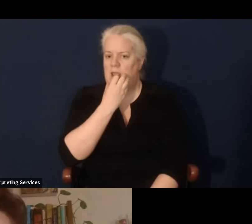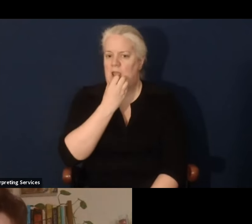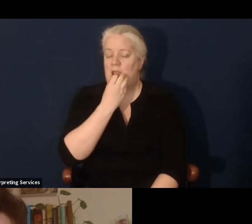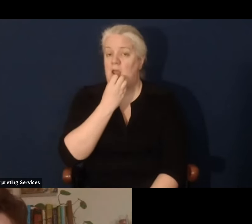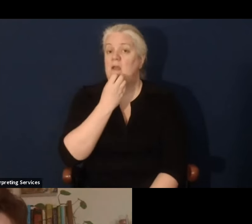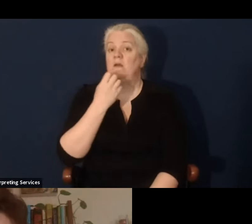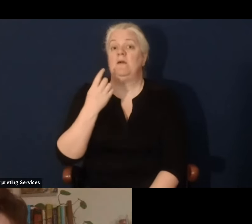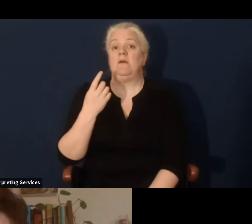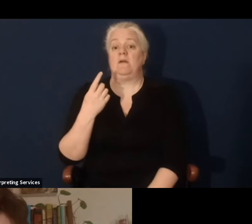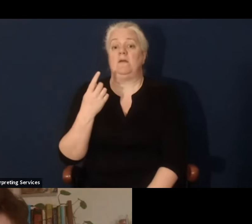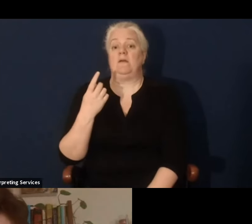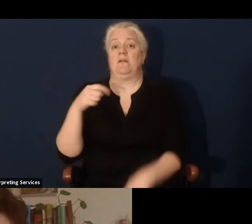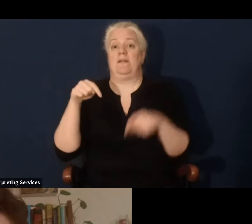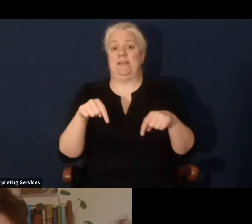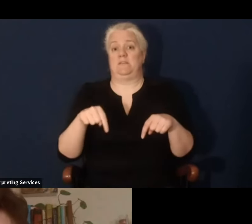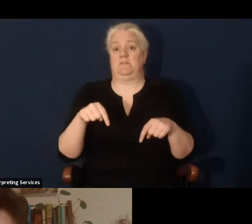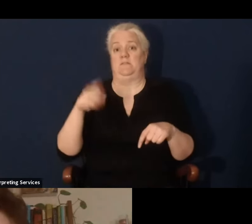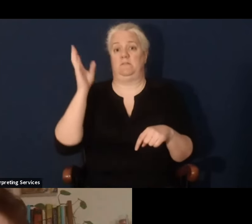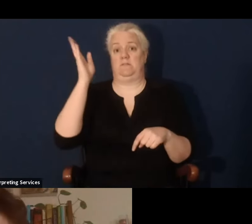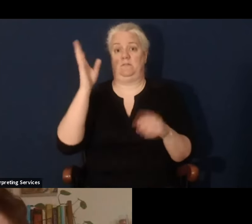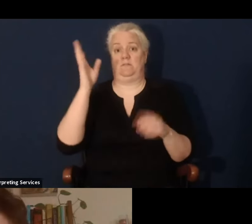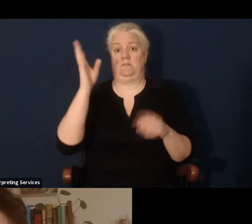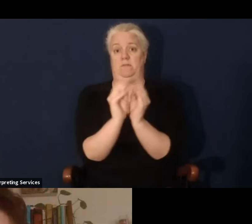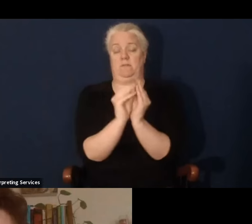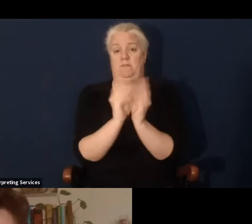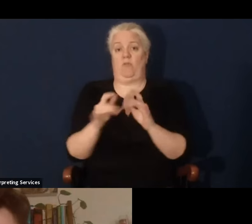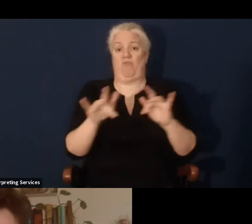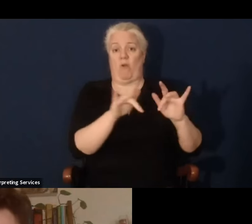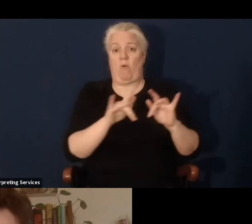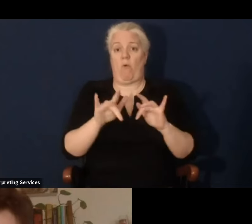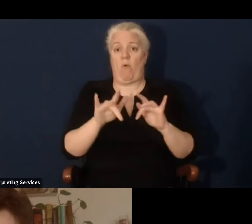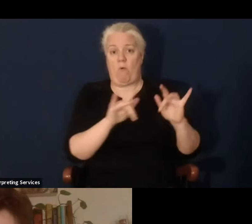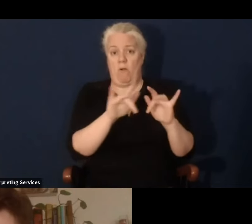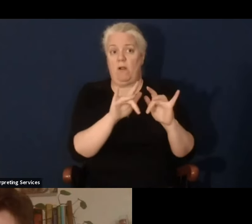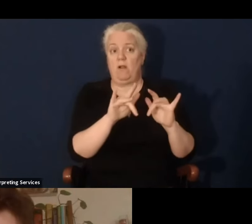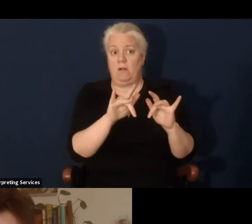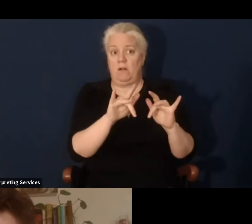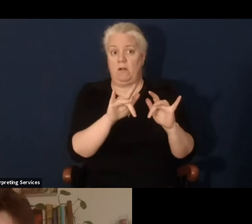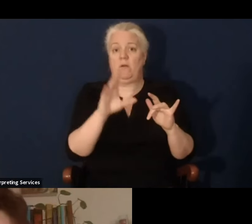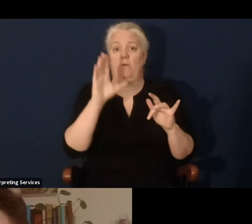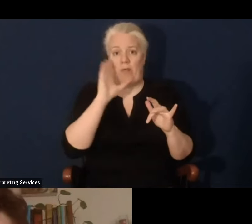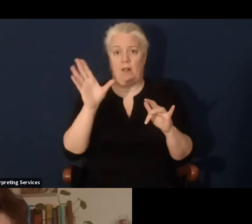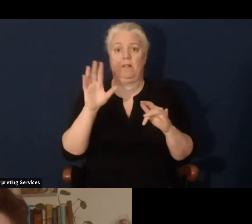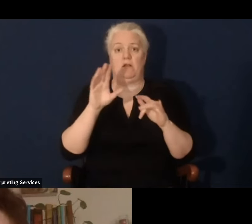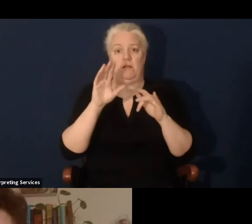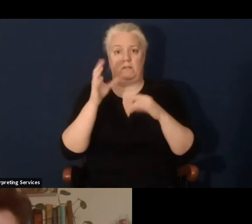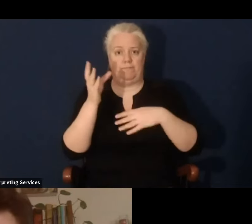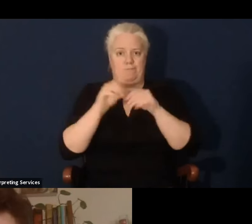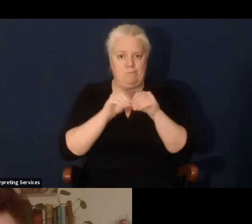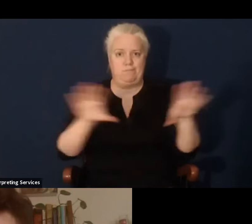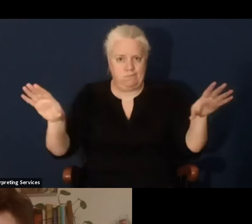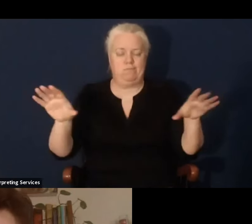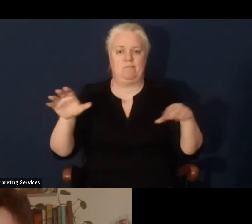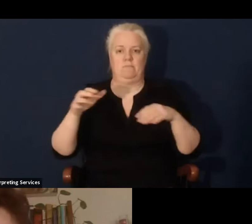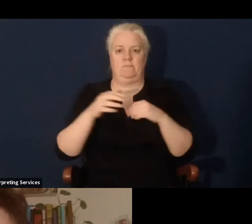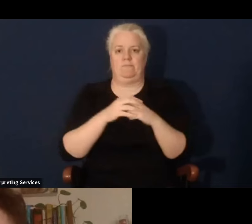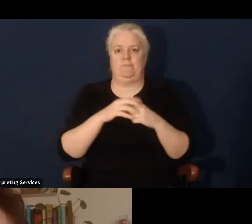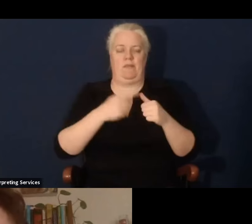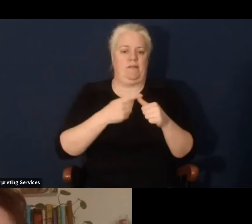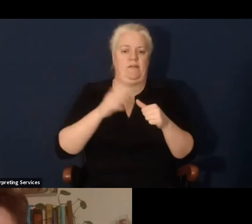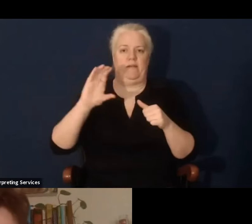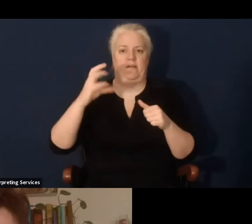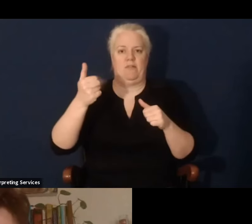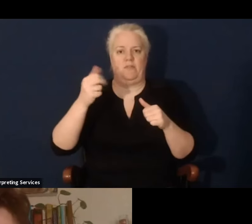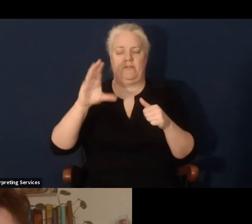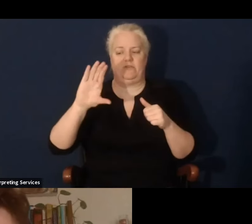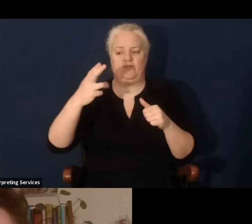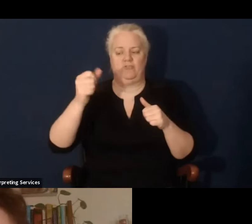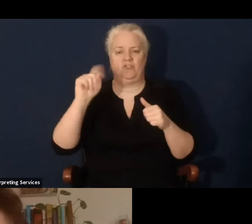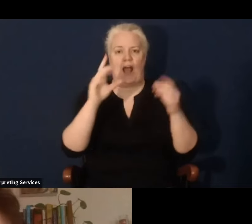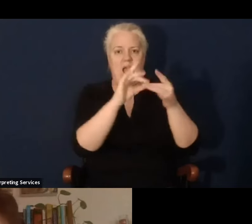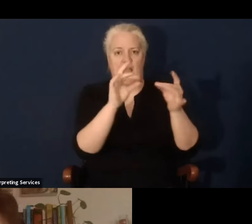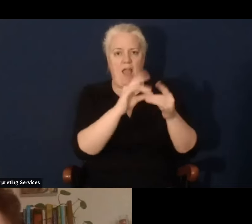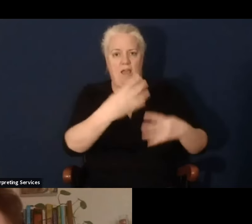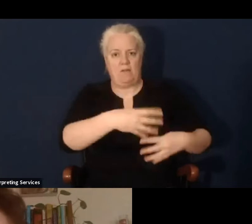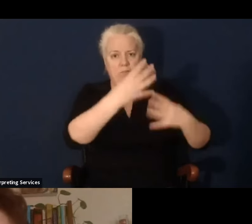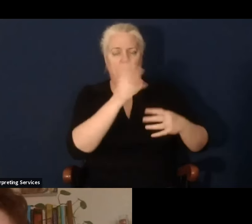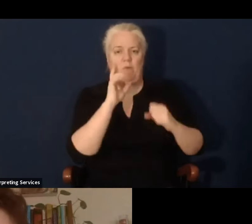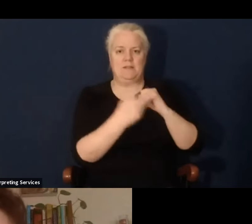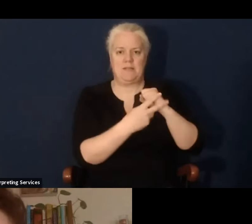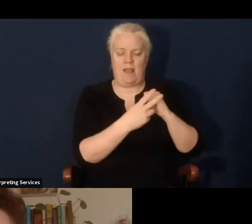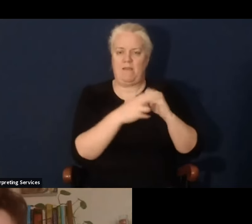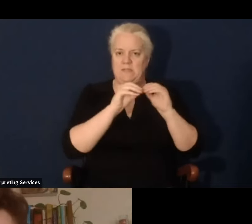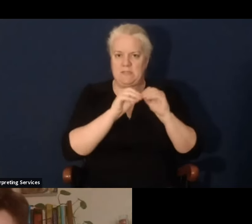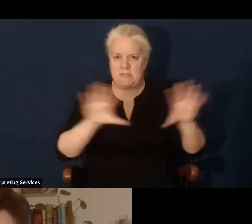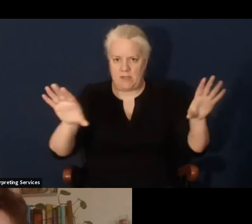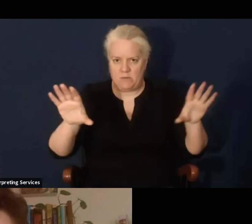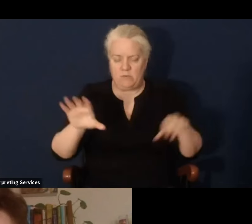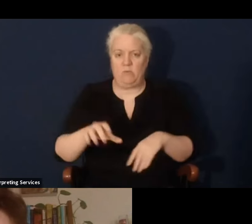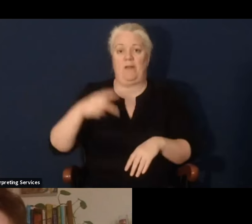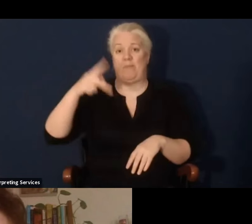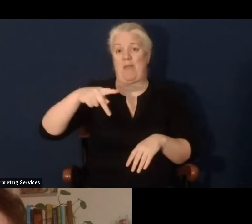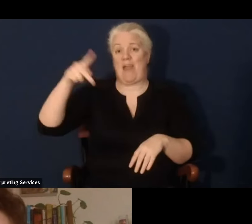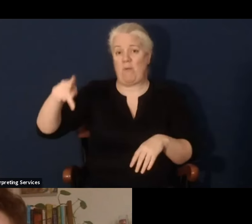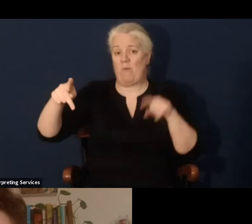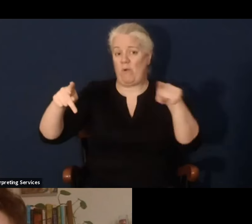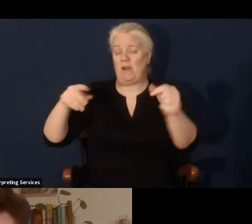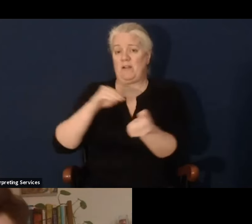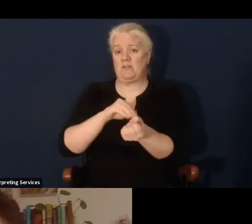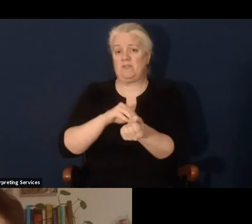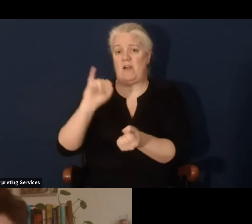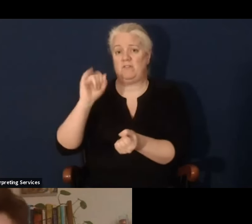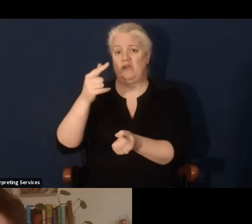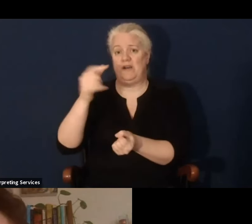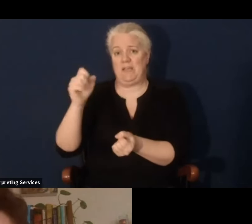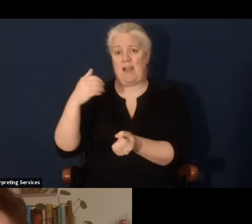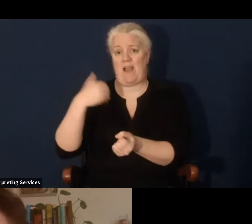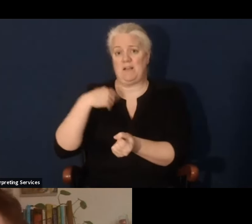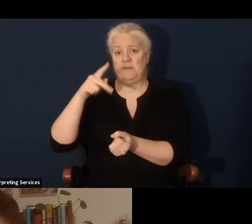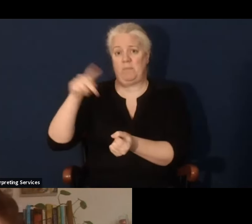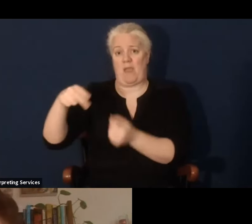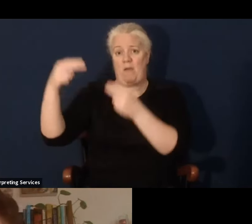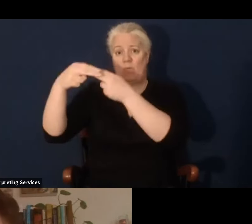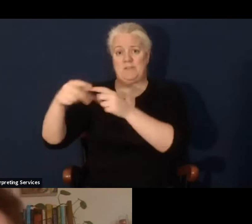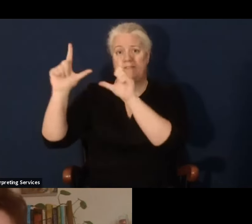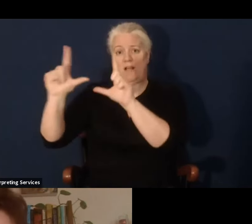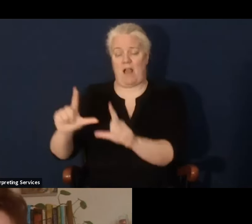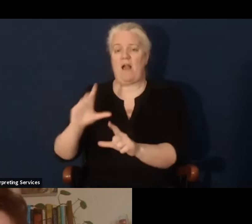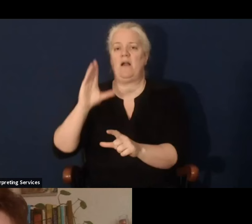So I think that's about it for time. I want to repeat myself please direct any unanswered questions to my phone number, which is 212-788-2856. Or meem at nrks jnovick@cityhall.nyc.gov. We will be sharing a recording of this presentation and this discussion, a link to our Q&A, the chat, the transcript as well as the PowerPoint that Dr. Ige was showing during this presentation.